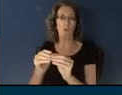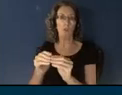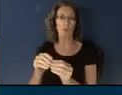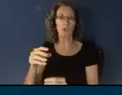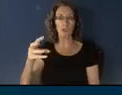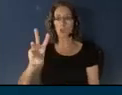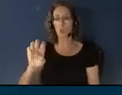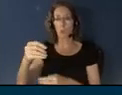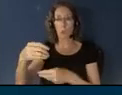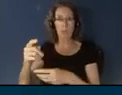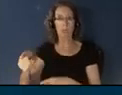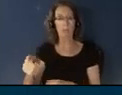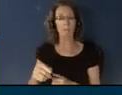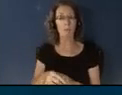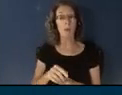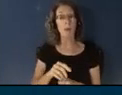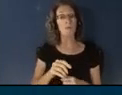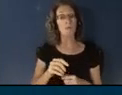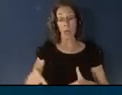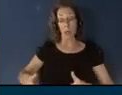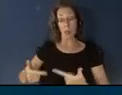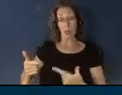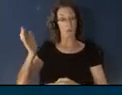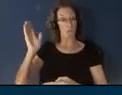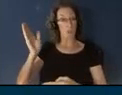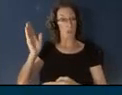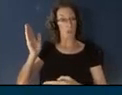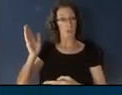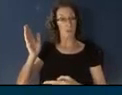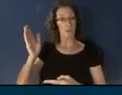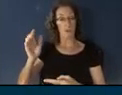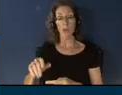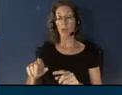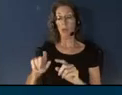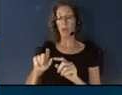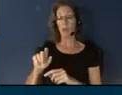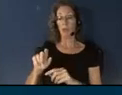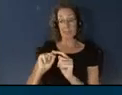Okay if you're doing a live presentation the Pac Rim team will be taking care of your captions.